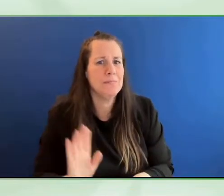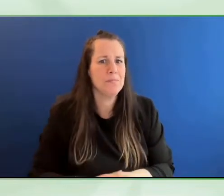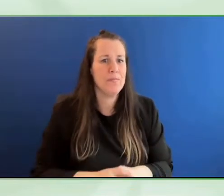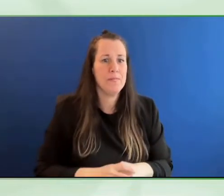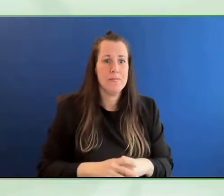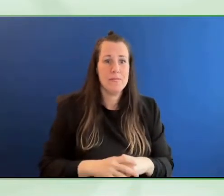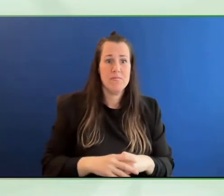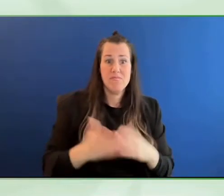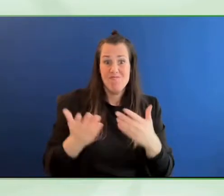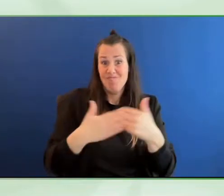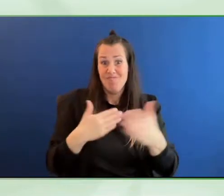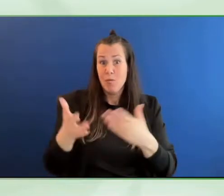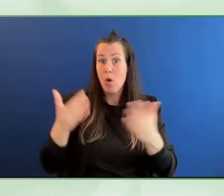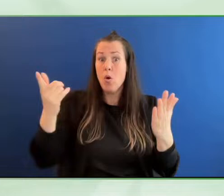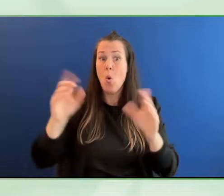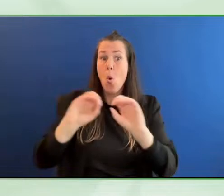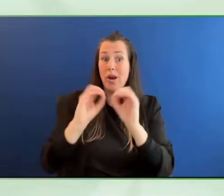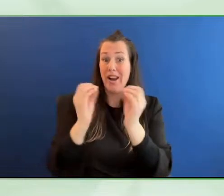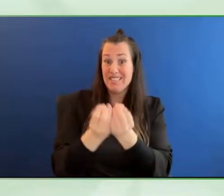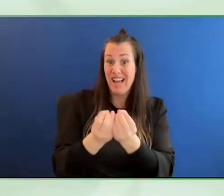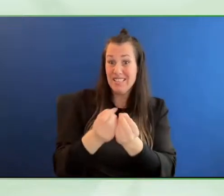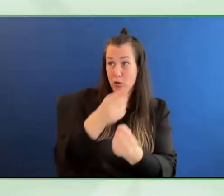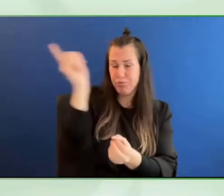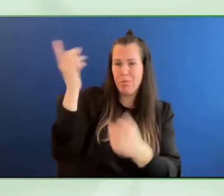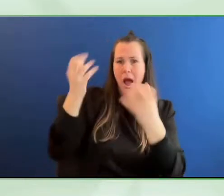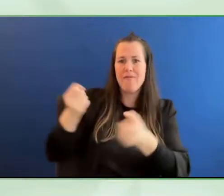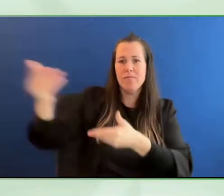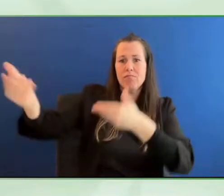phone. The technology will evolve constantly.